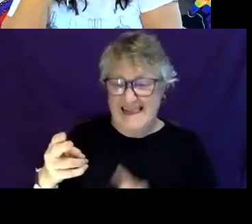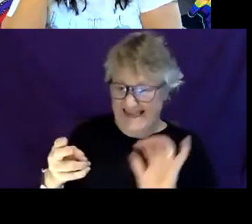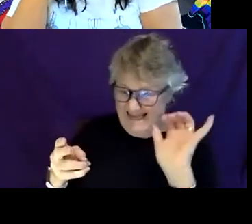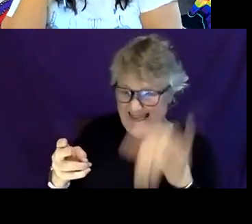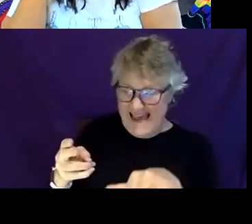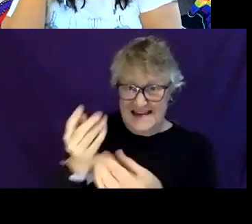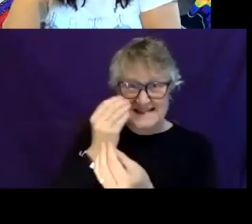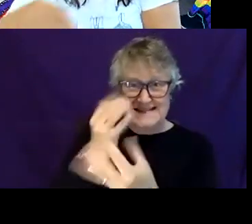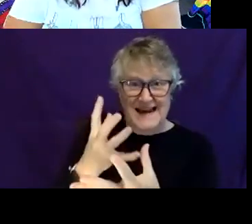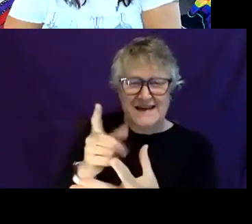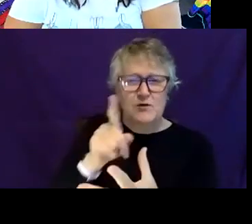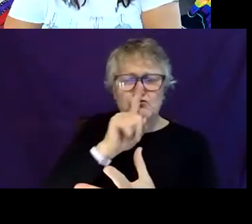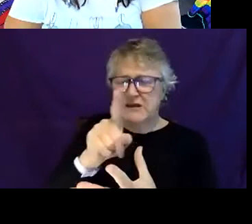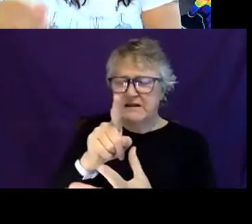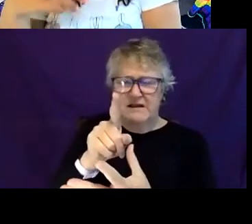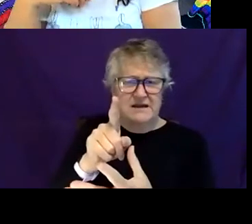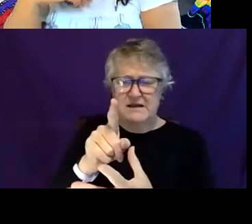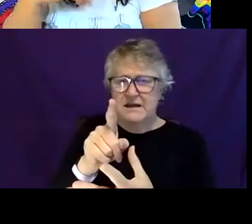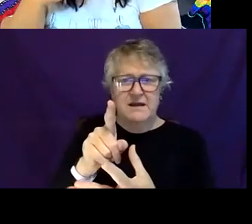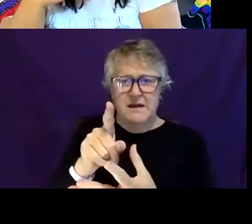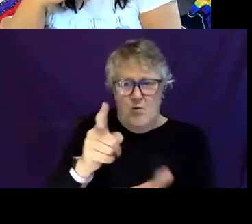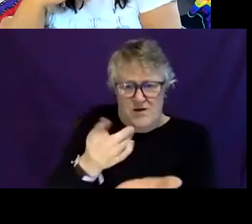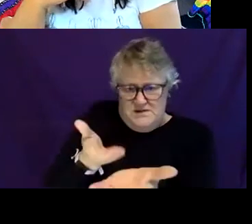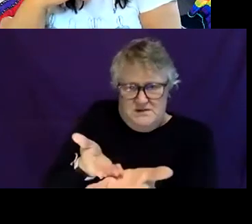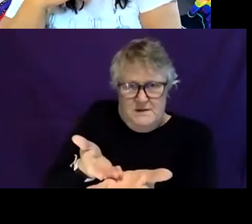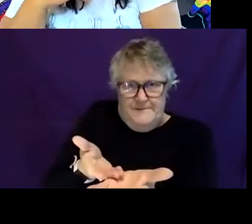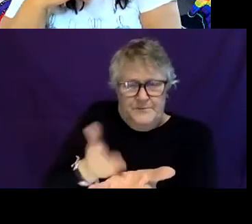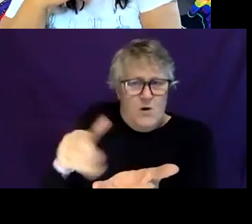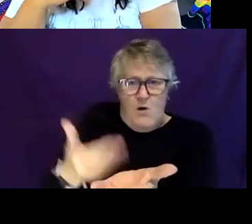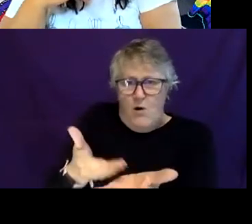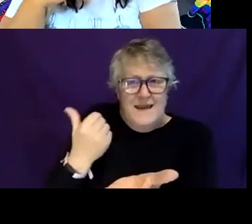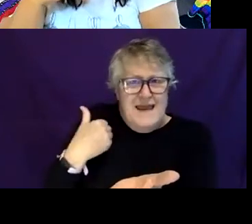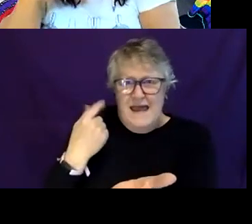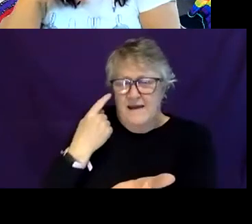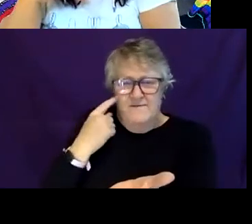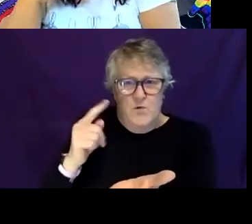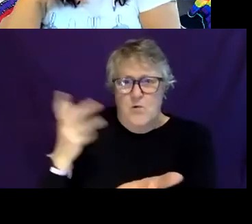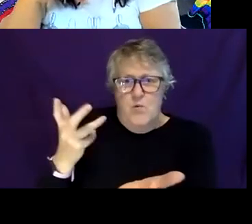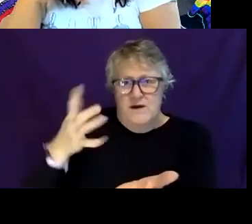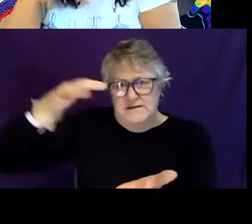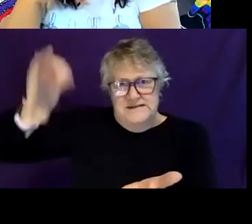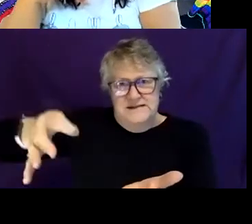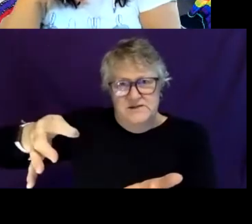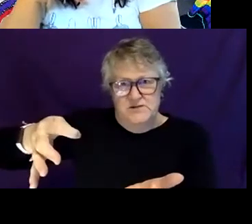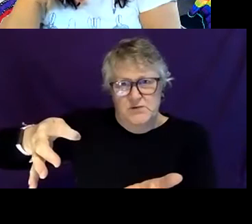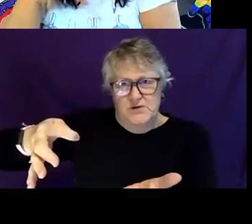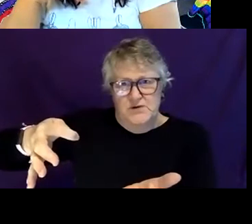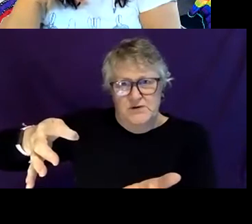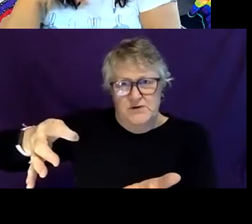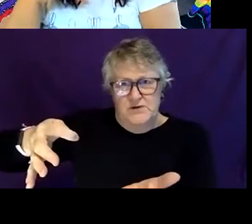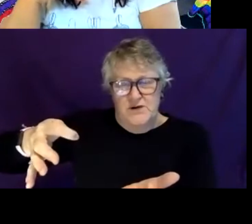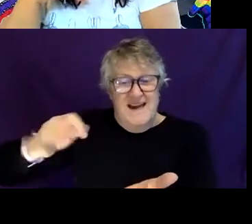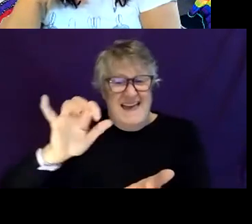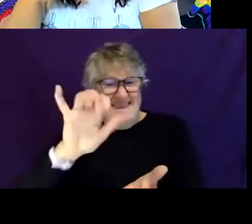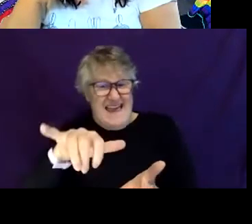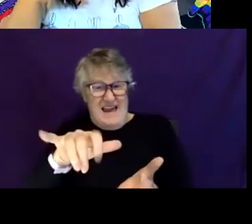we have now. And again I was like anticipating that you know having to have that conversation with major institutions in the beginning of the pandemic.